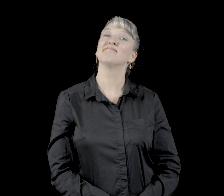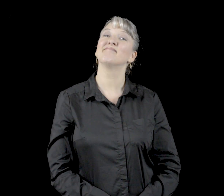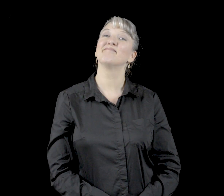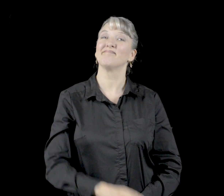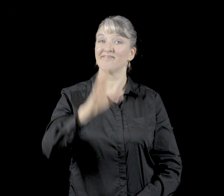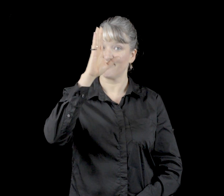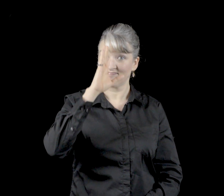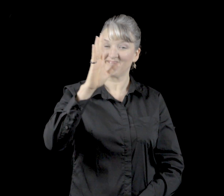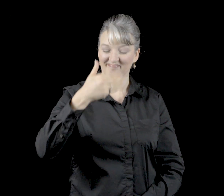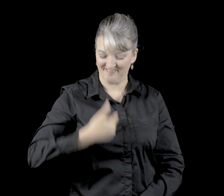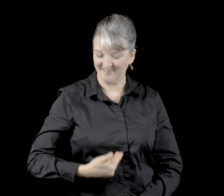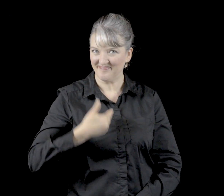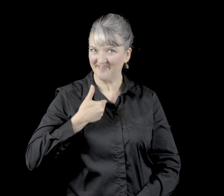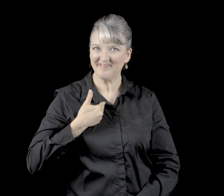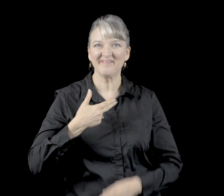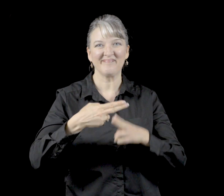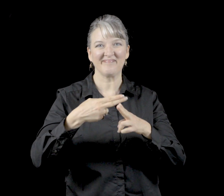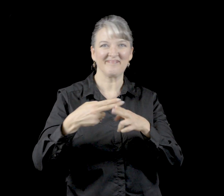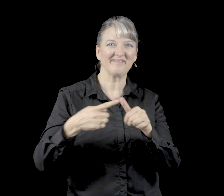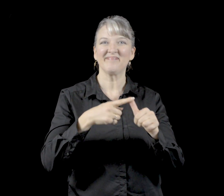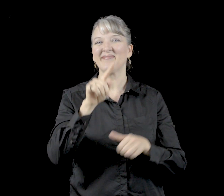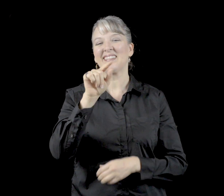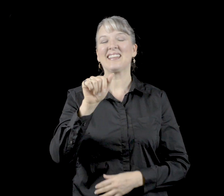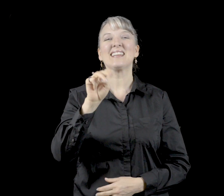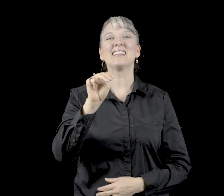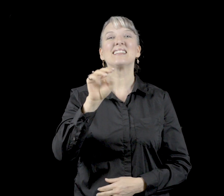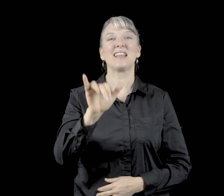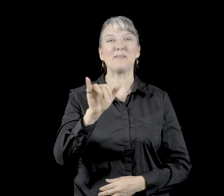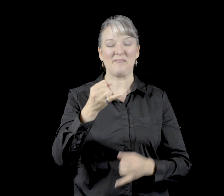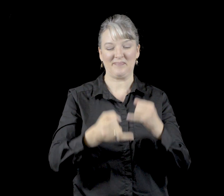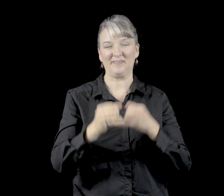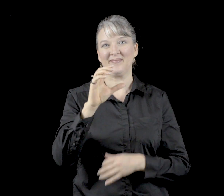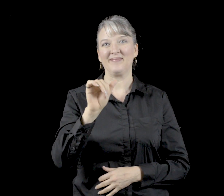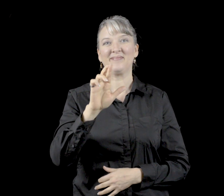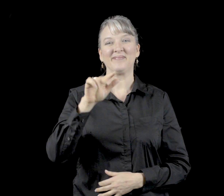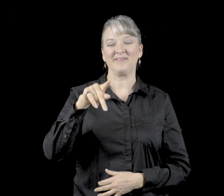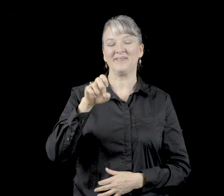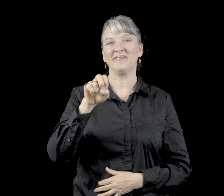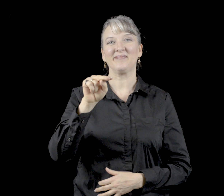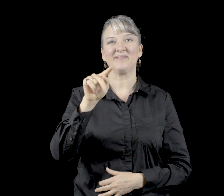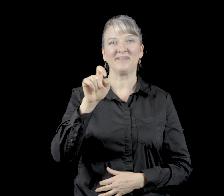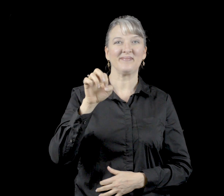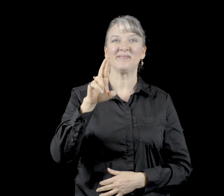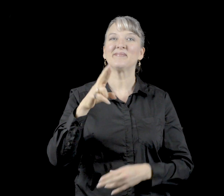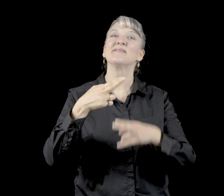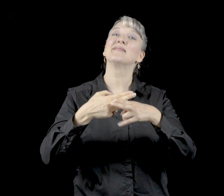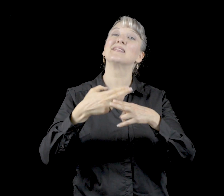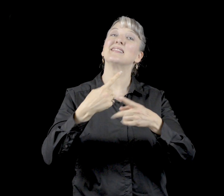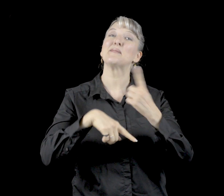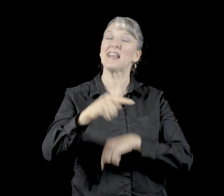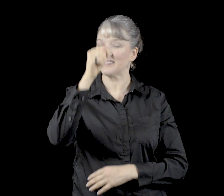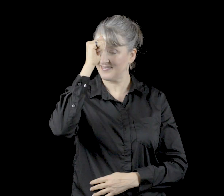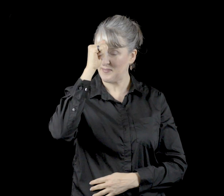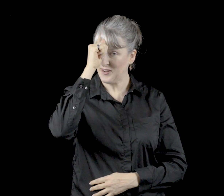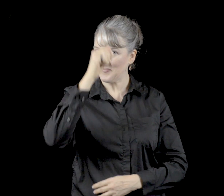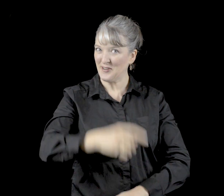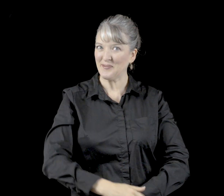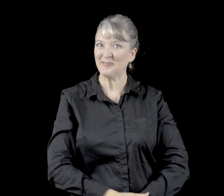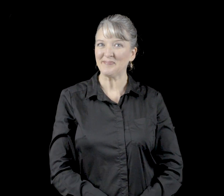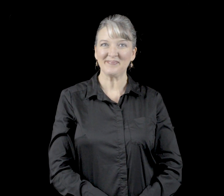Hello! First name is Tammy. Last name is Carpenter. Name sign is as follows.